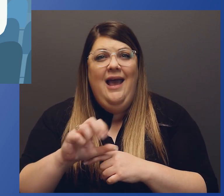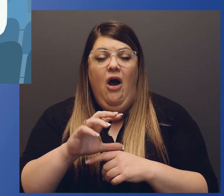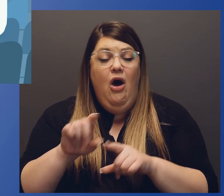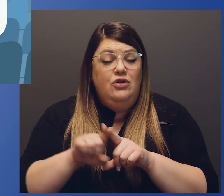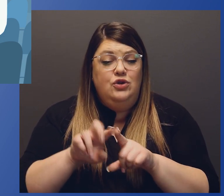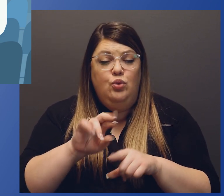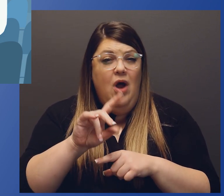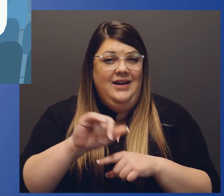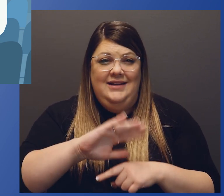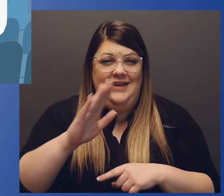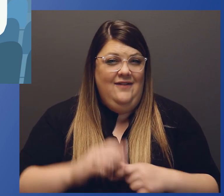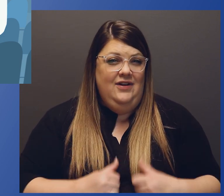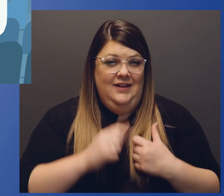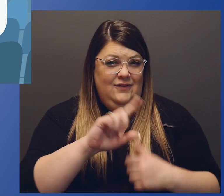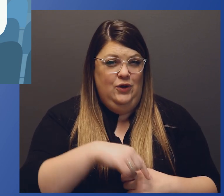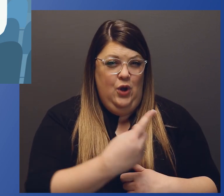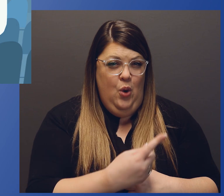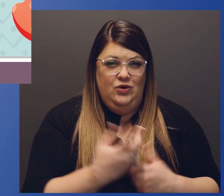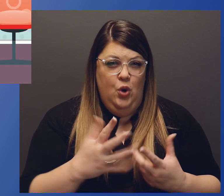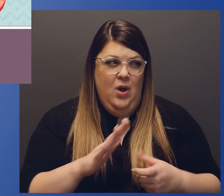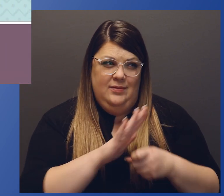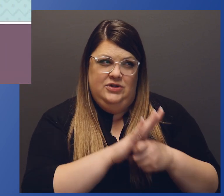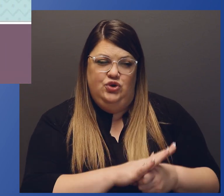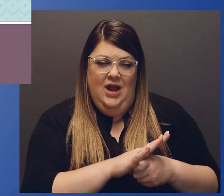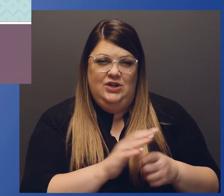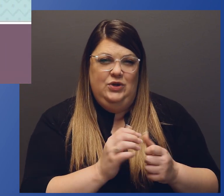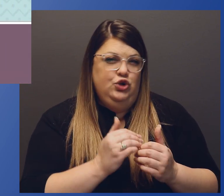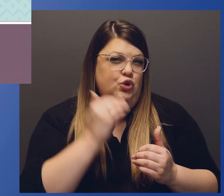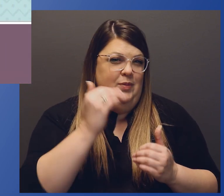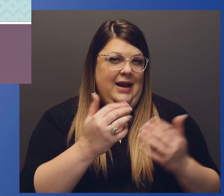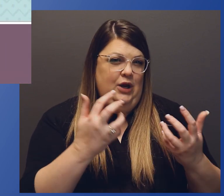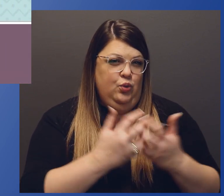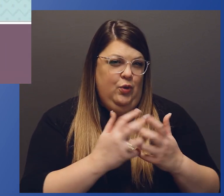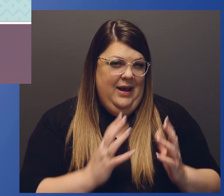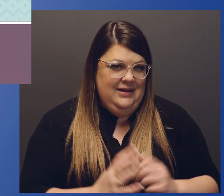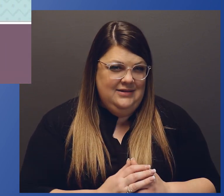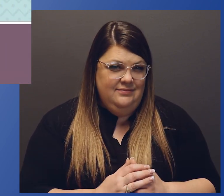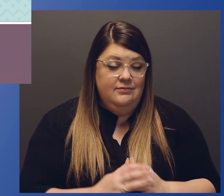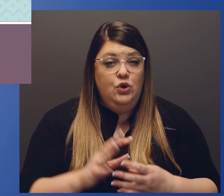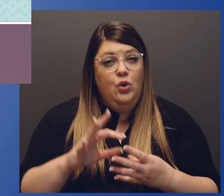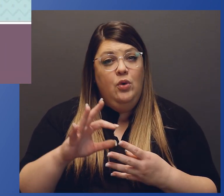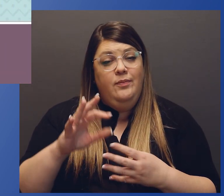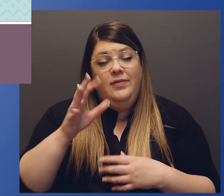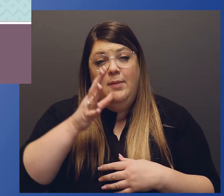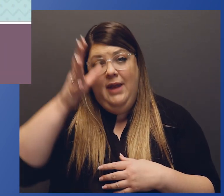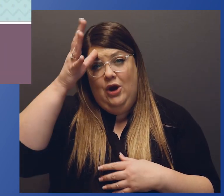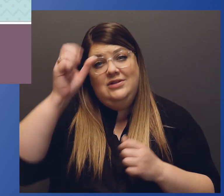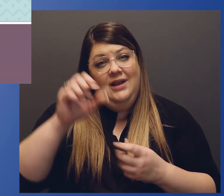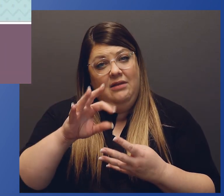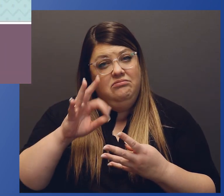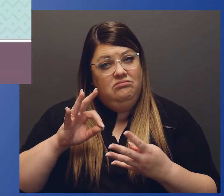The parents have several options in this example. The parents can visit the group homes that are available and choose one.